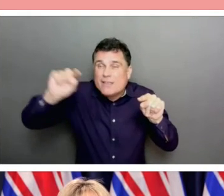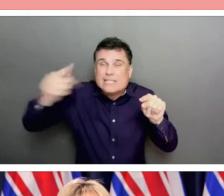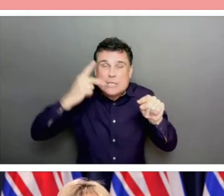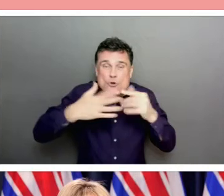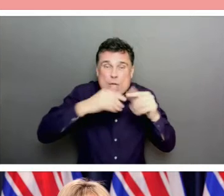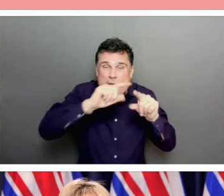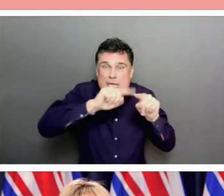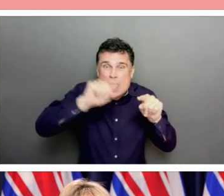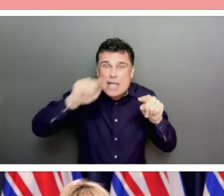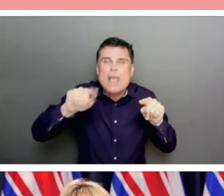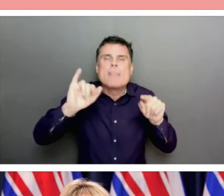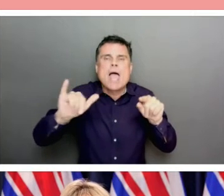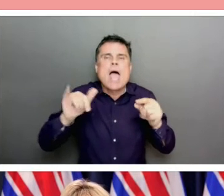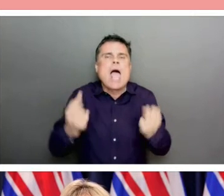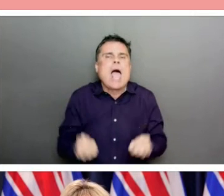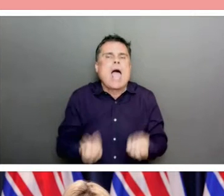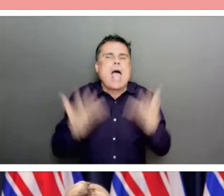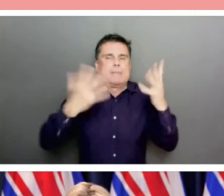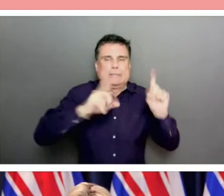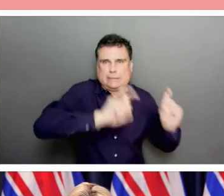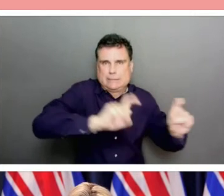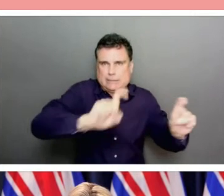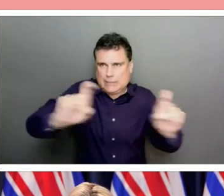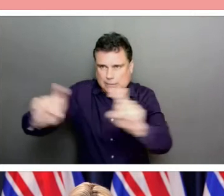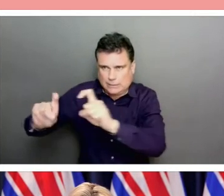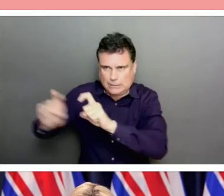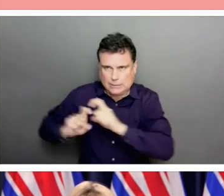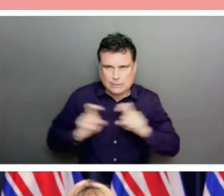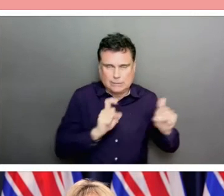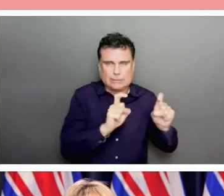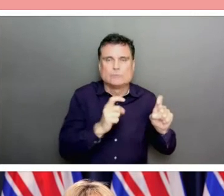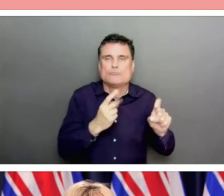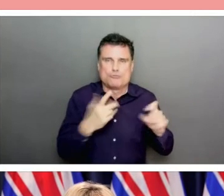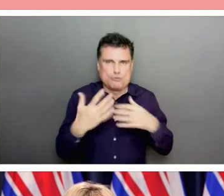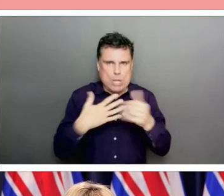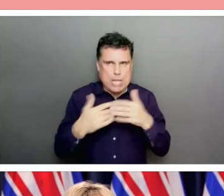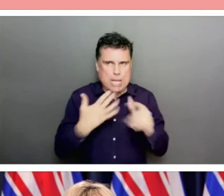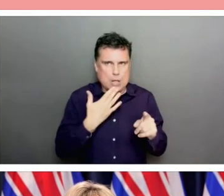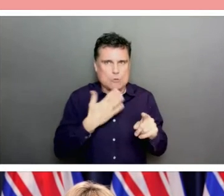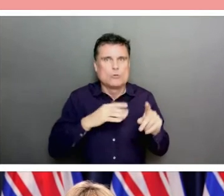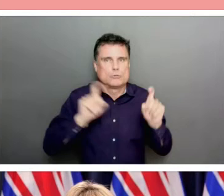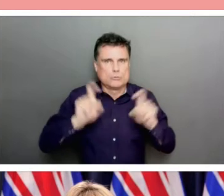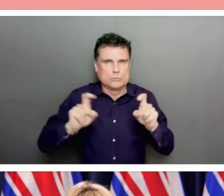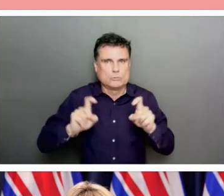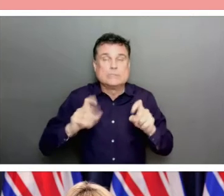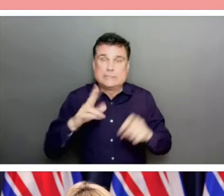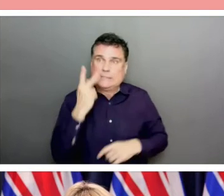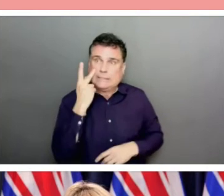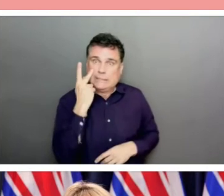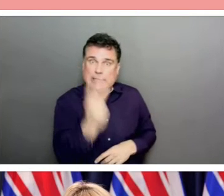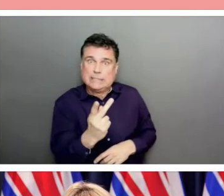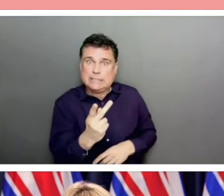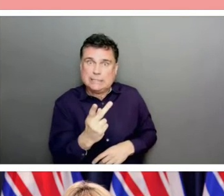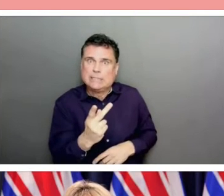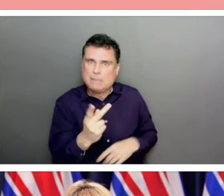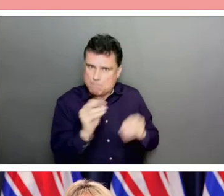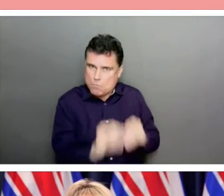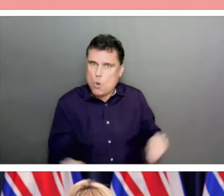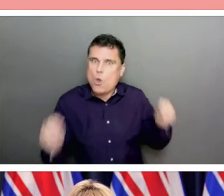we did a lot of testing in that age group, particularly as school restarted in September, October and into November, and that our